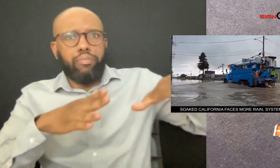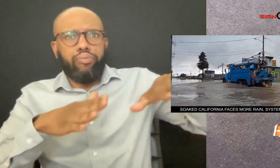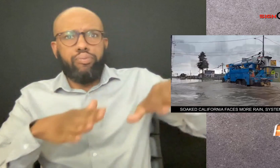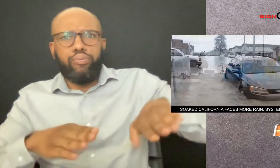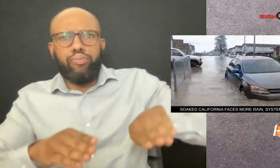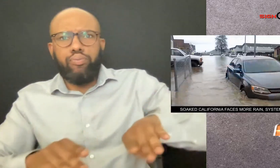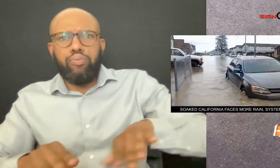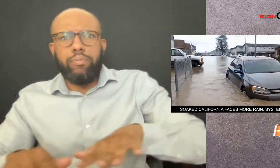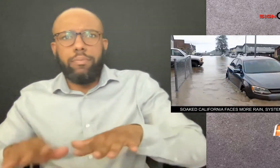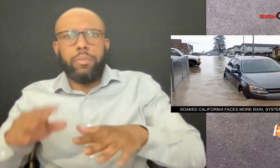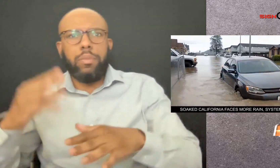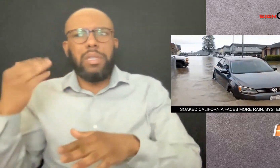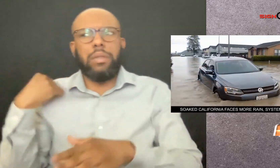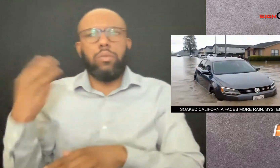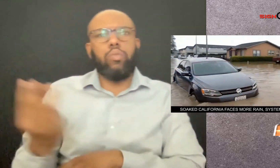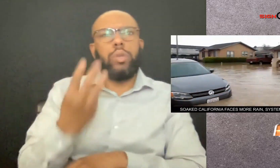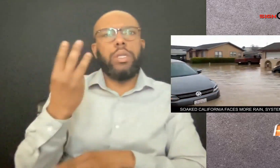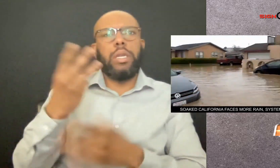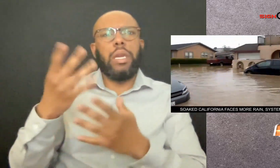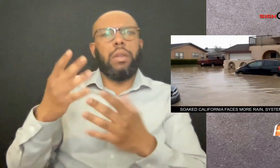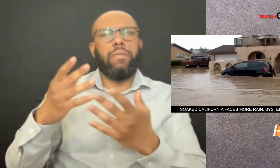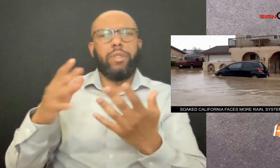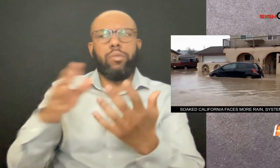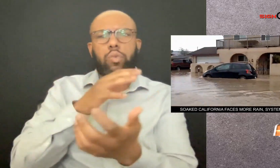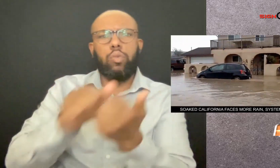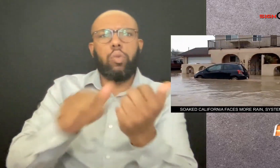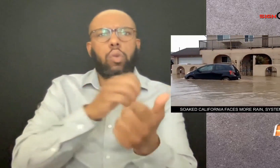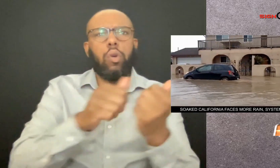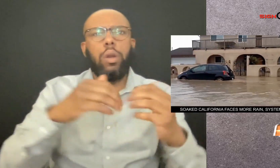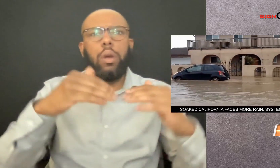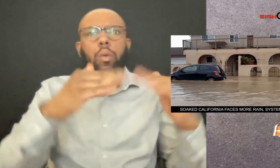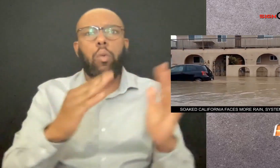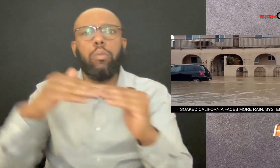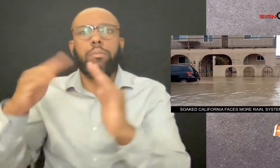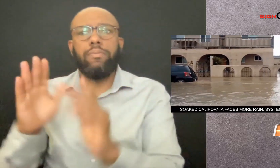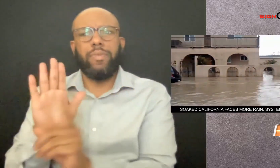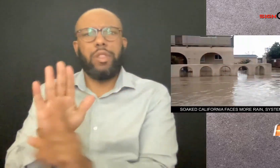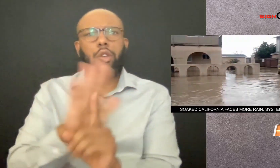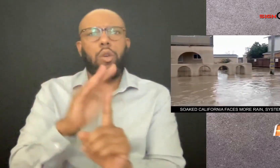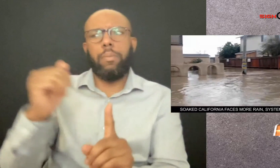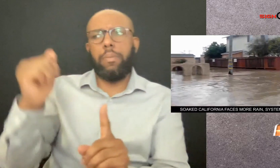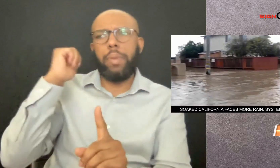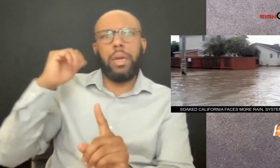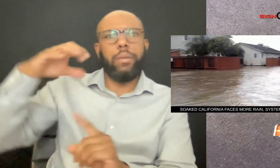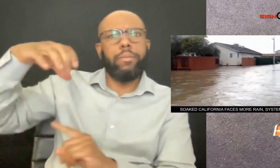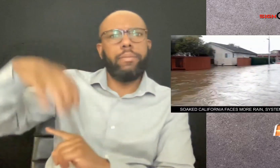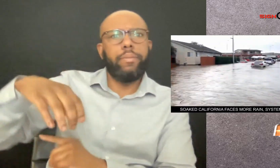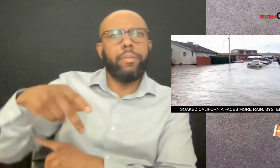Landslides on Wednesday tore up patios and left homes dangling on the edge of a cliff.